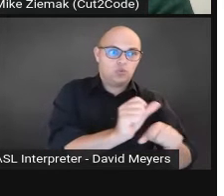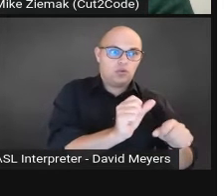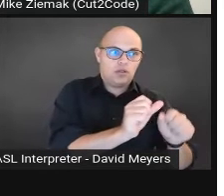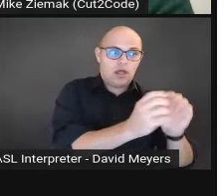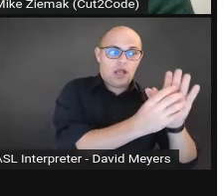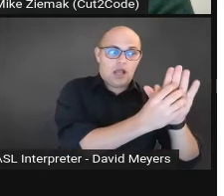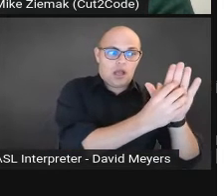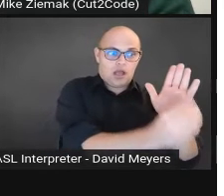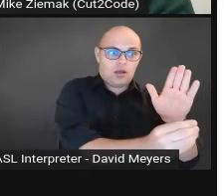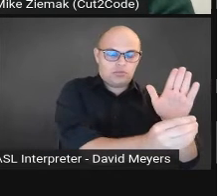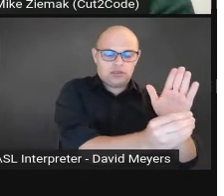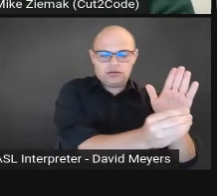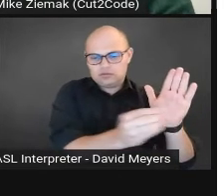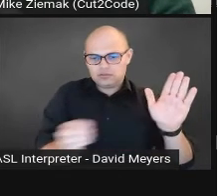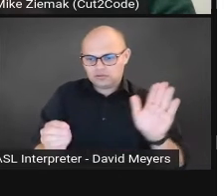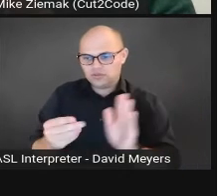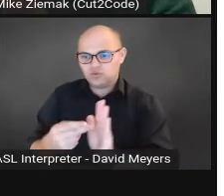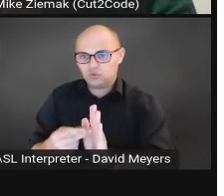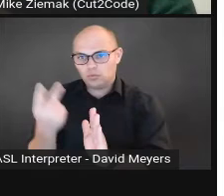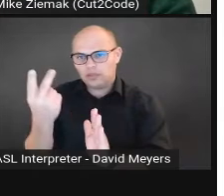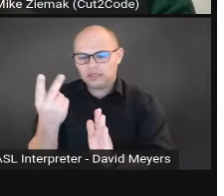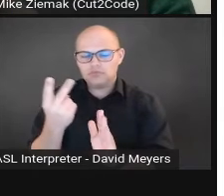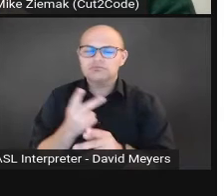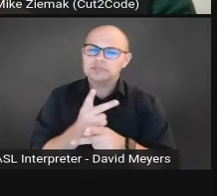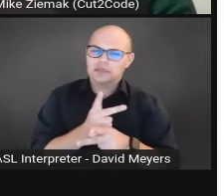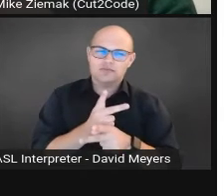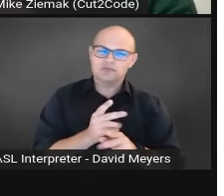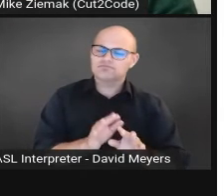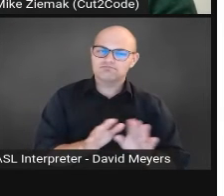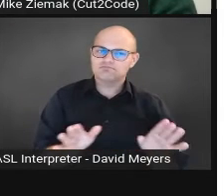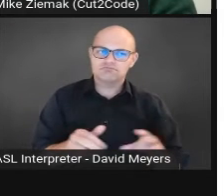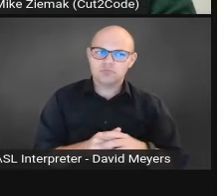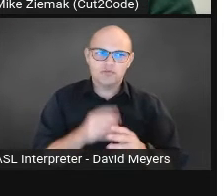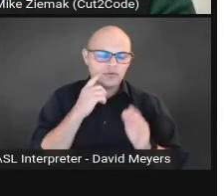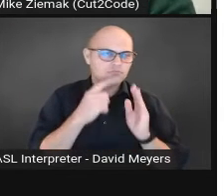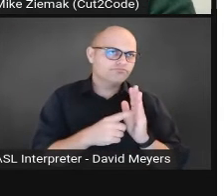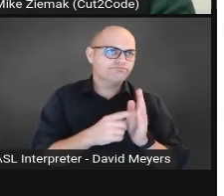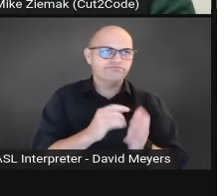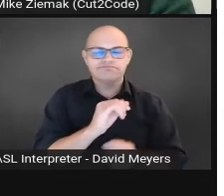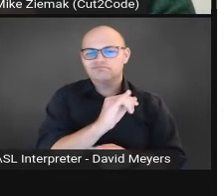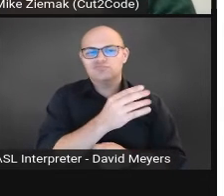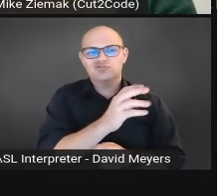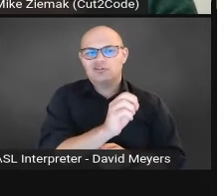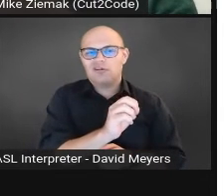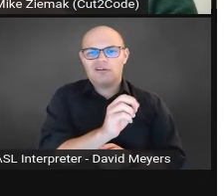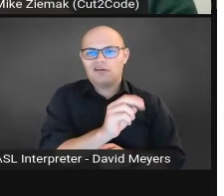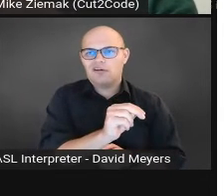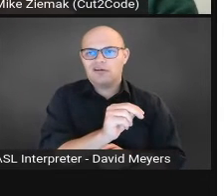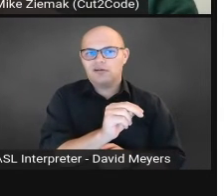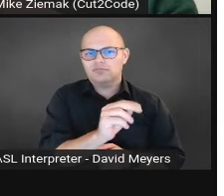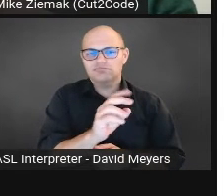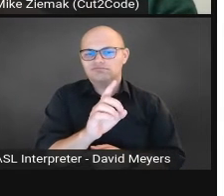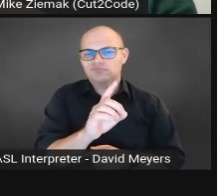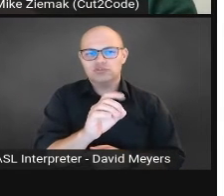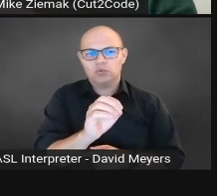Let's say that we have John Doe, and we have a picture of John Doe.